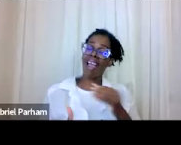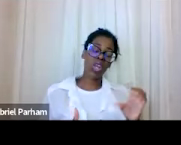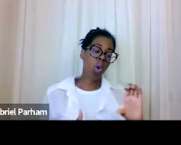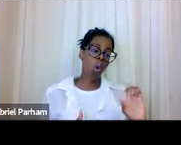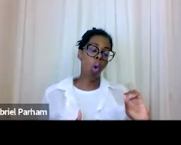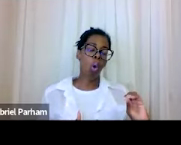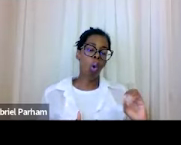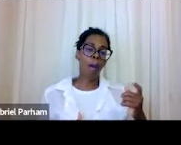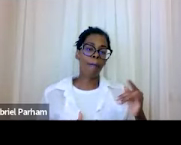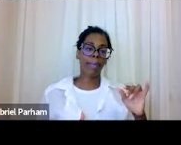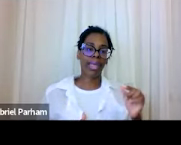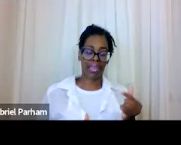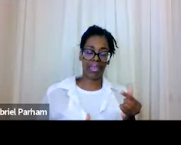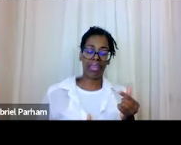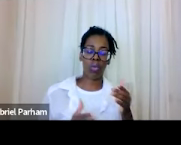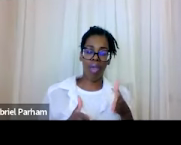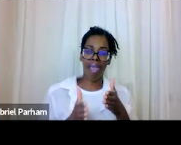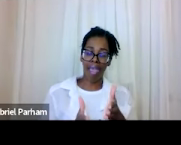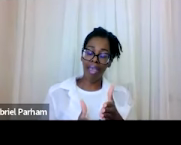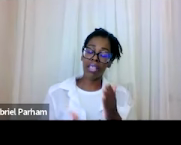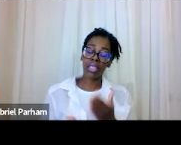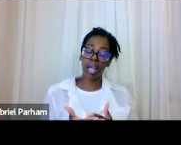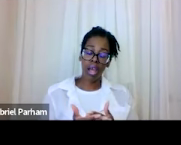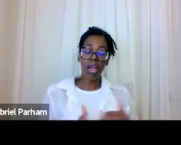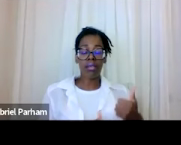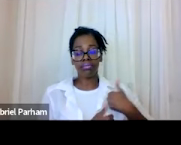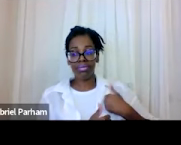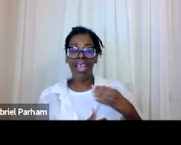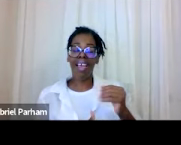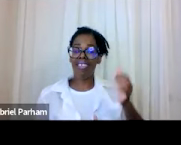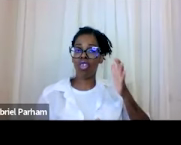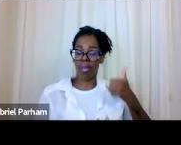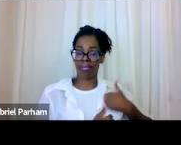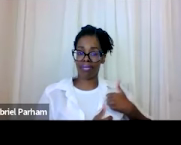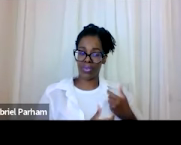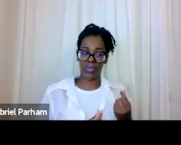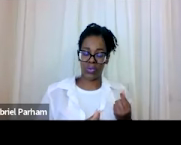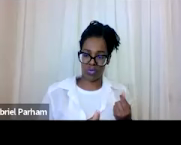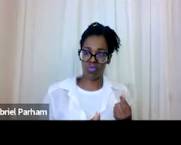that some service members and veterans will fall back on to be able to react to that trauma?